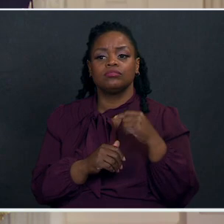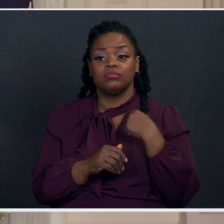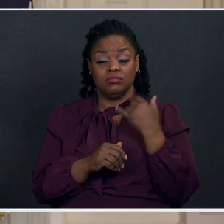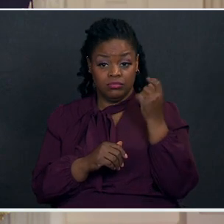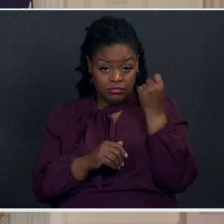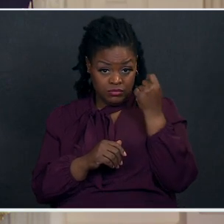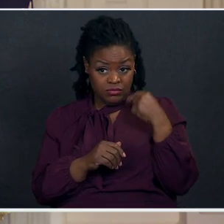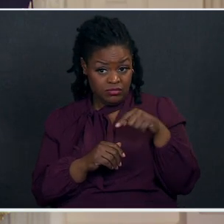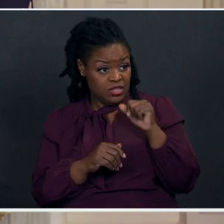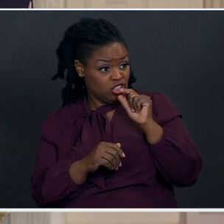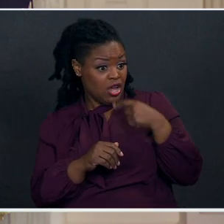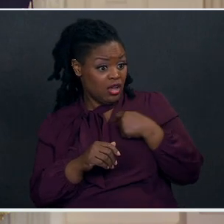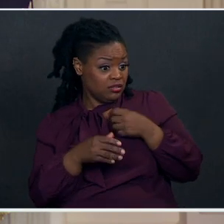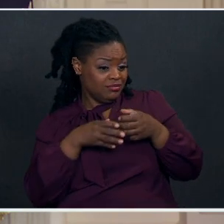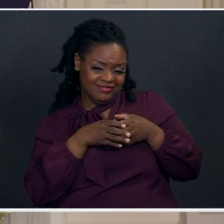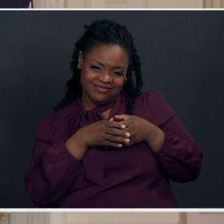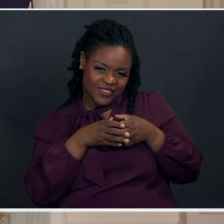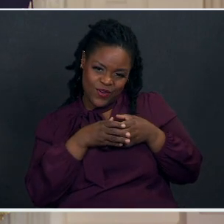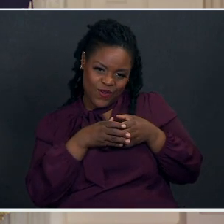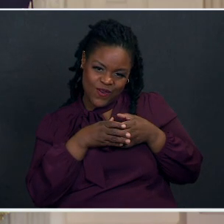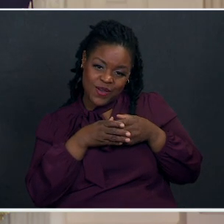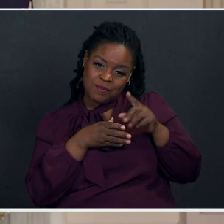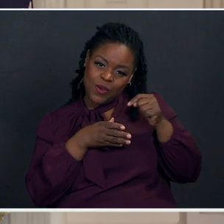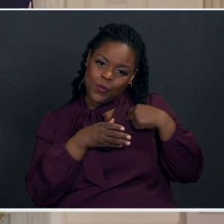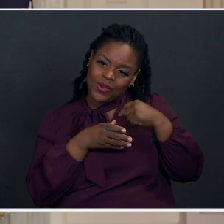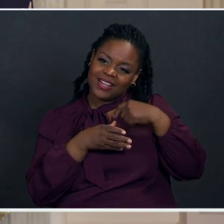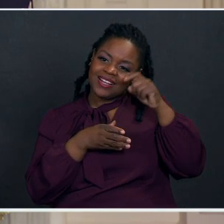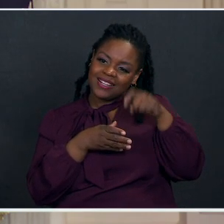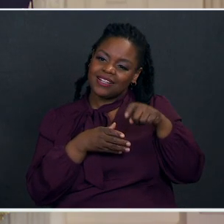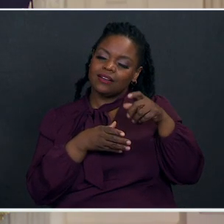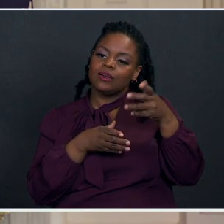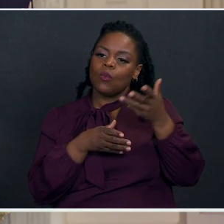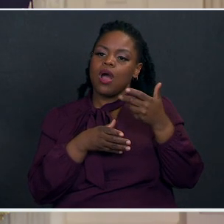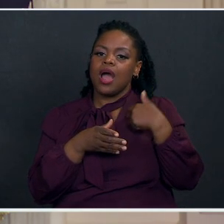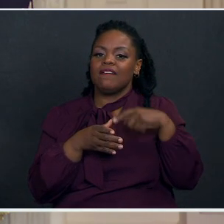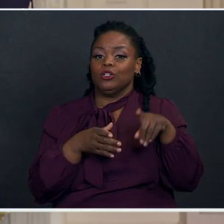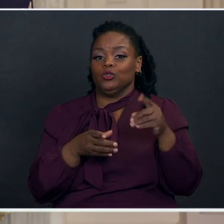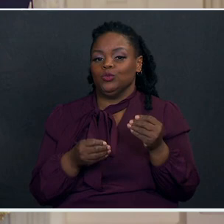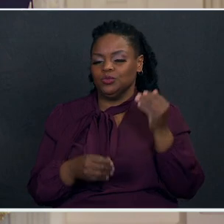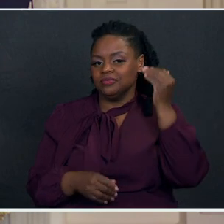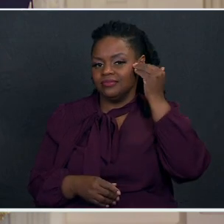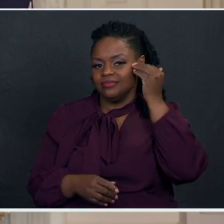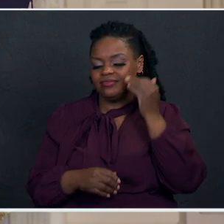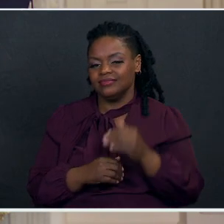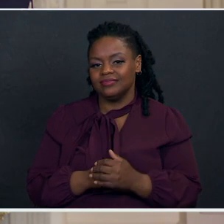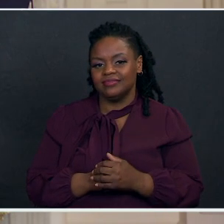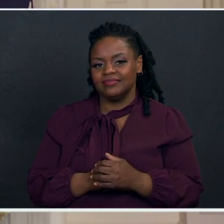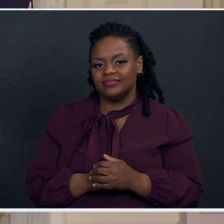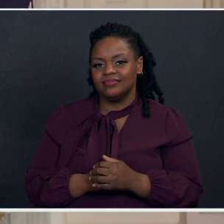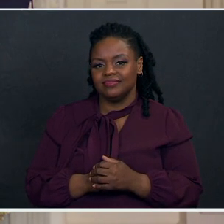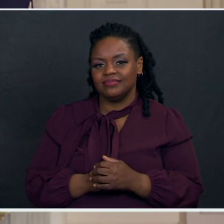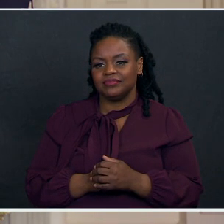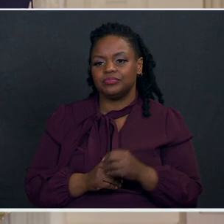We know what to do, we've just got to do it. When we think of climate change, we think of it --